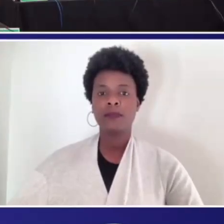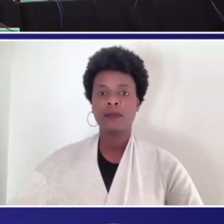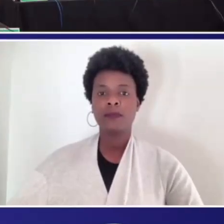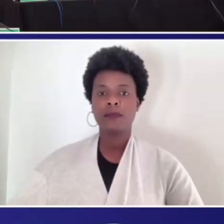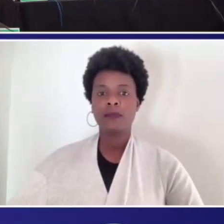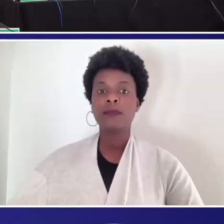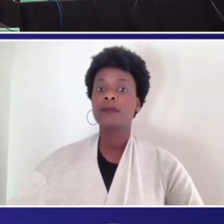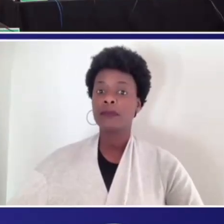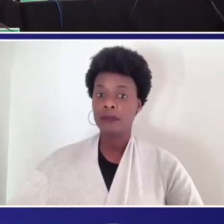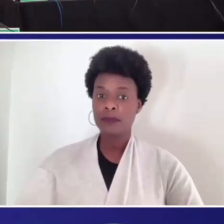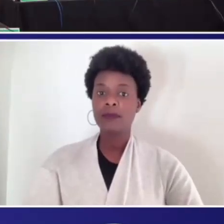Okay, thanks.